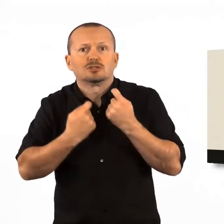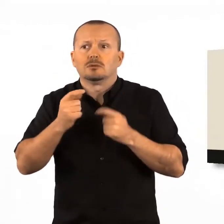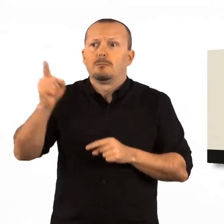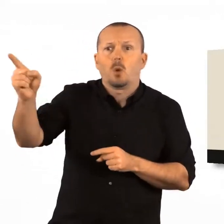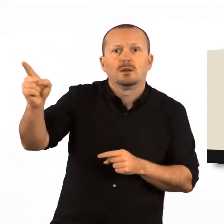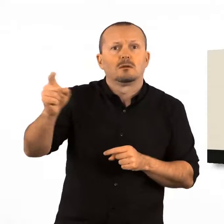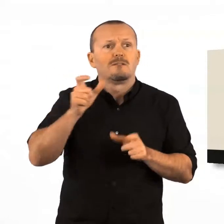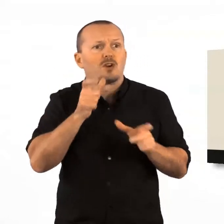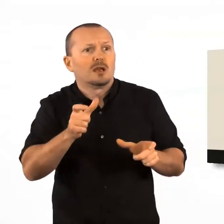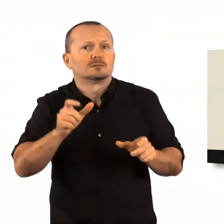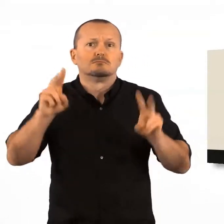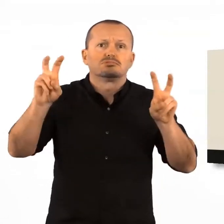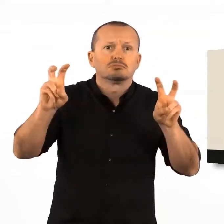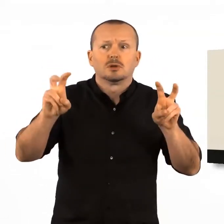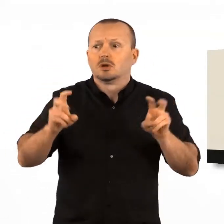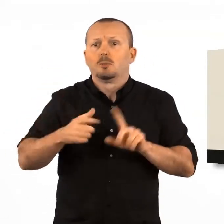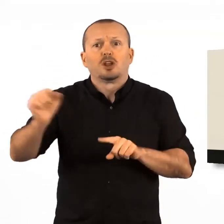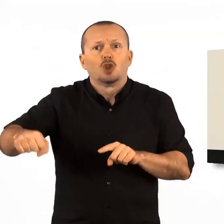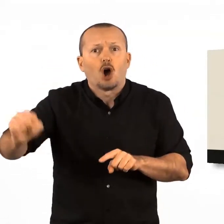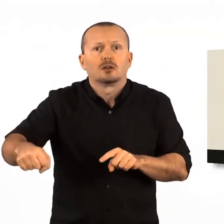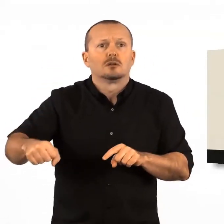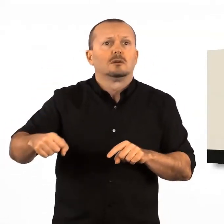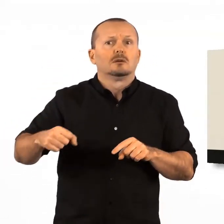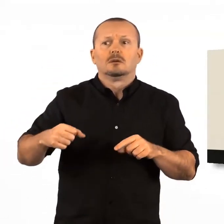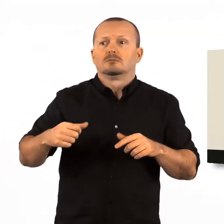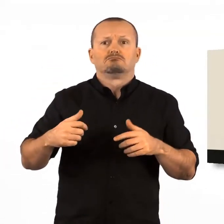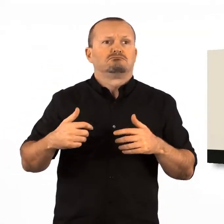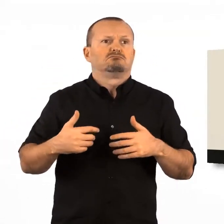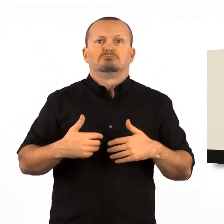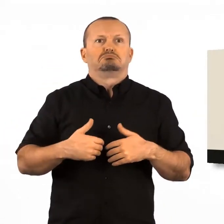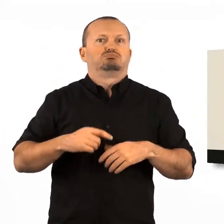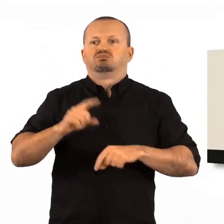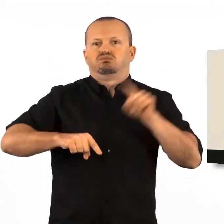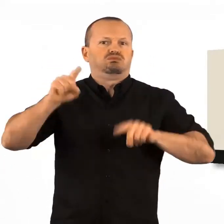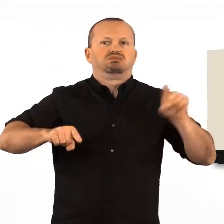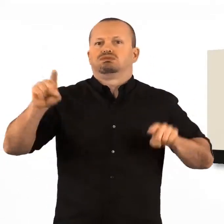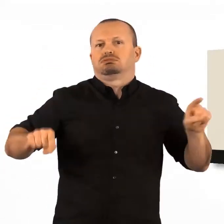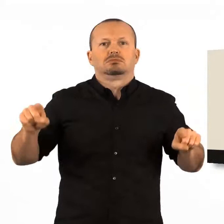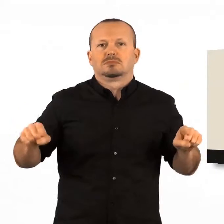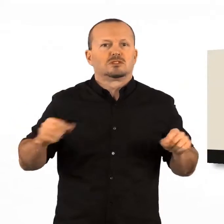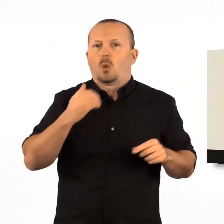Sue: Might be a knock Marion: Could be a knock. So it could be all range of different things we need to be tuned